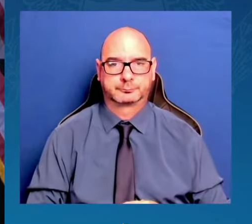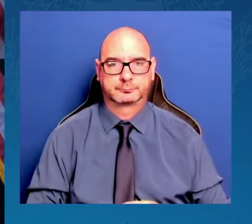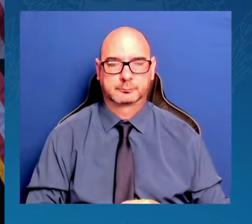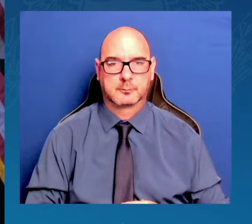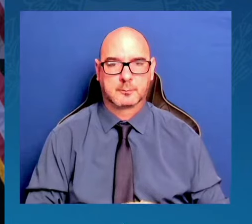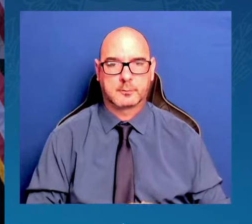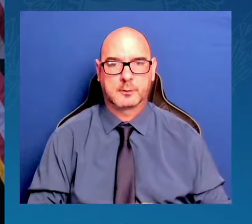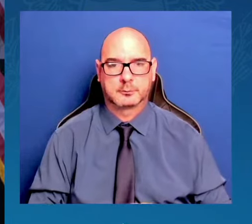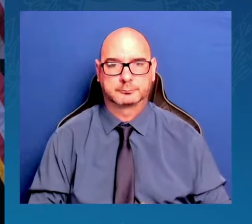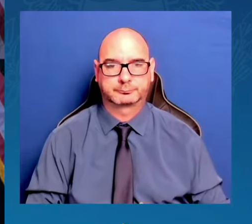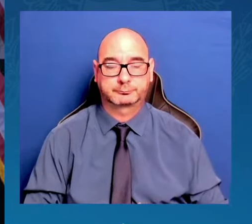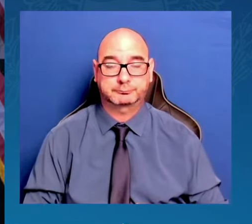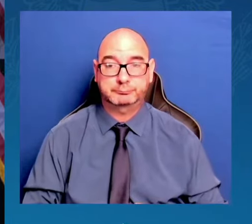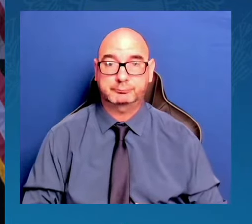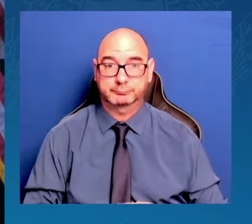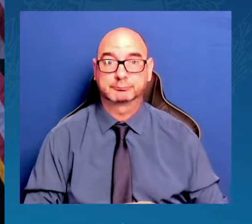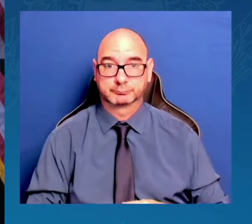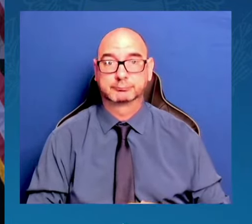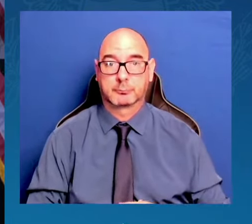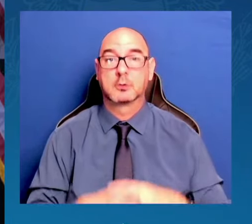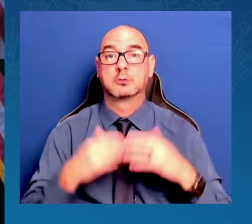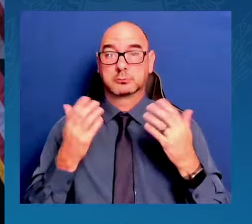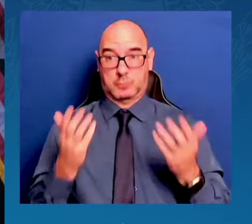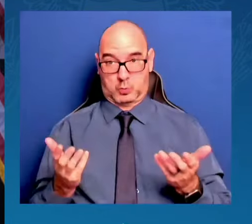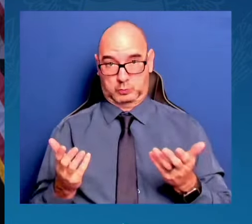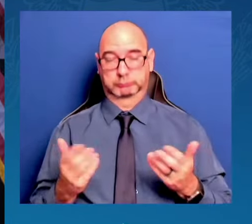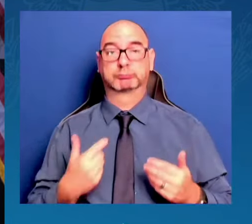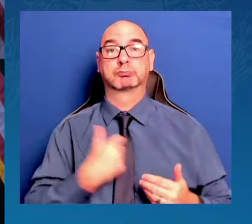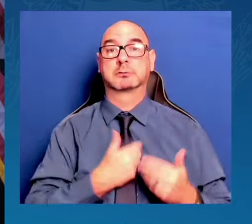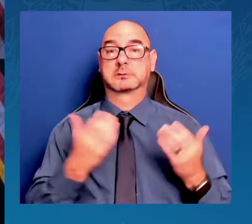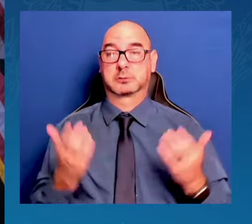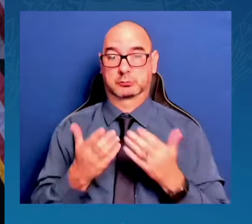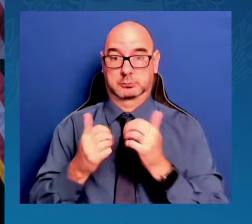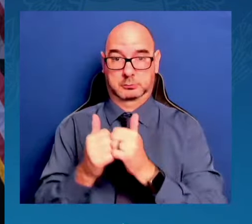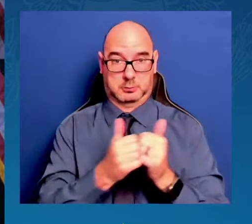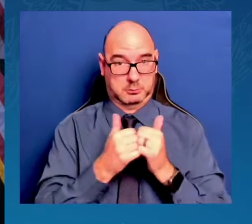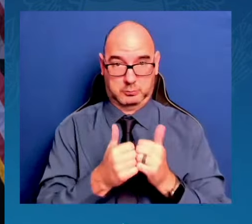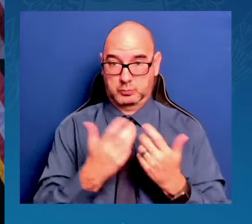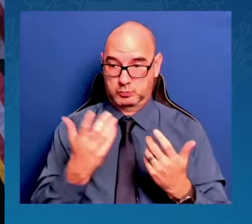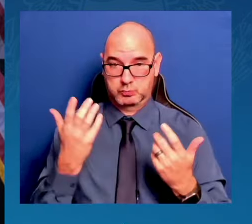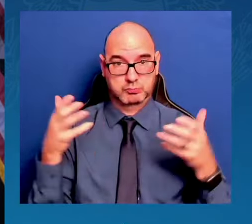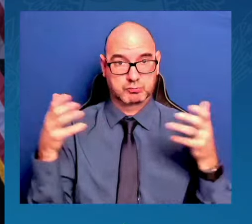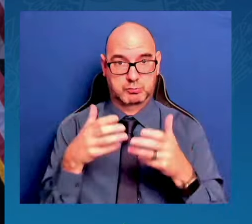So we are here together because we collectively believe